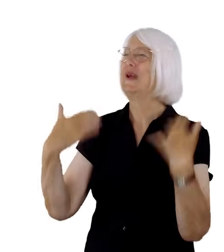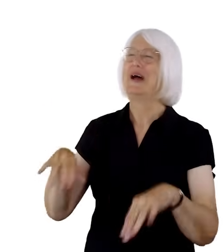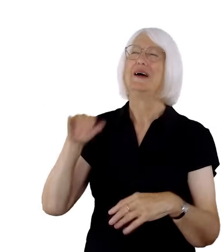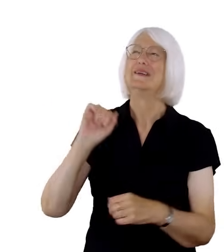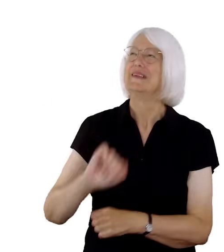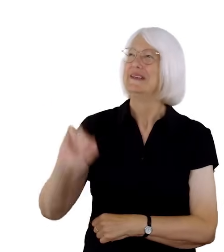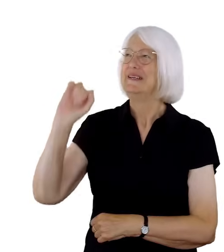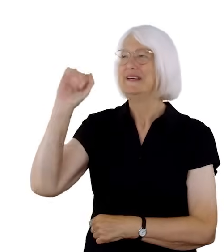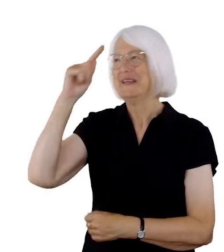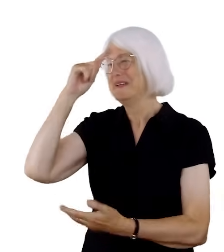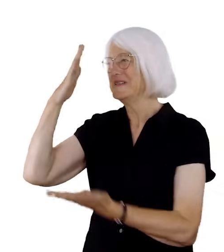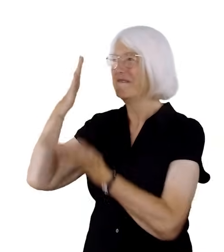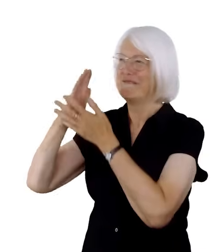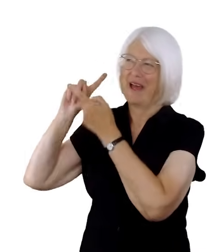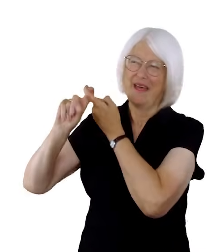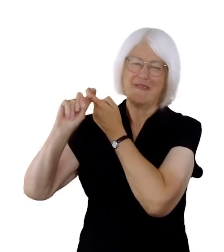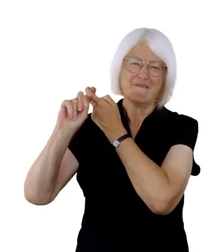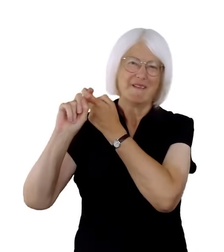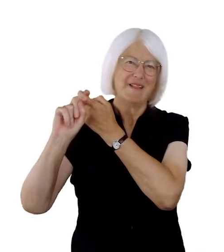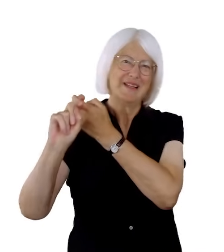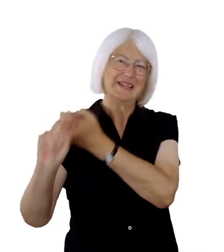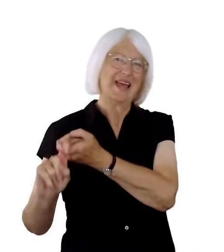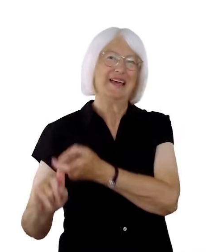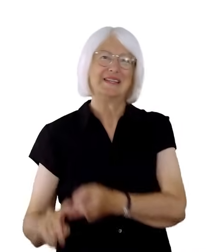Glorious in his faithfulness